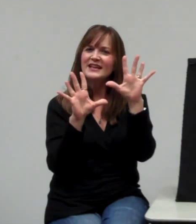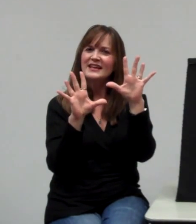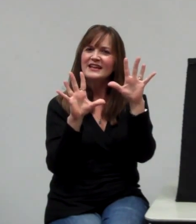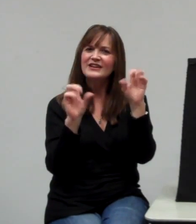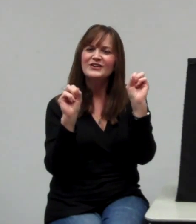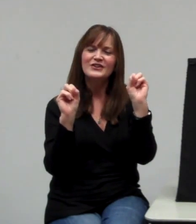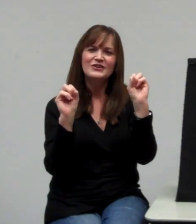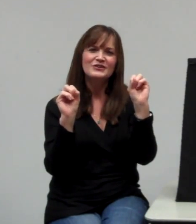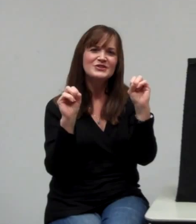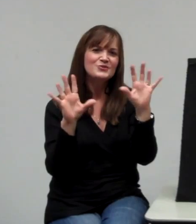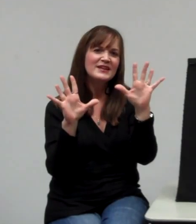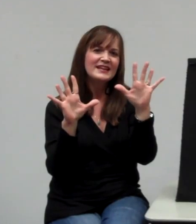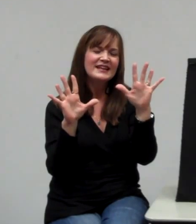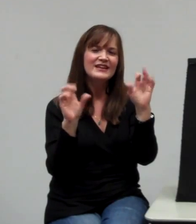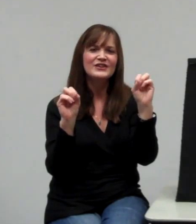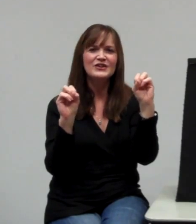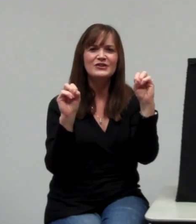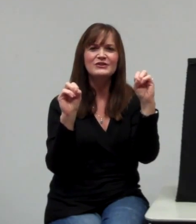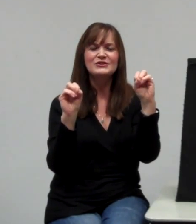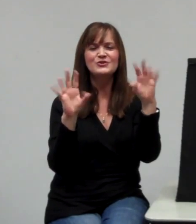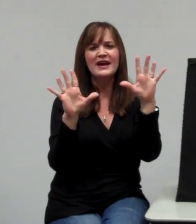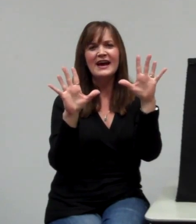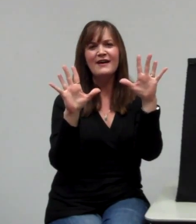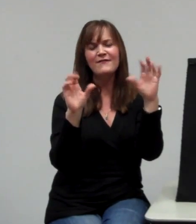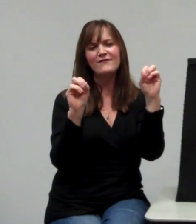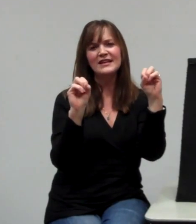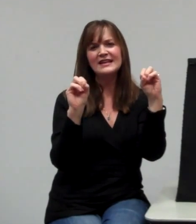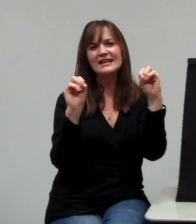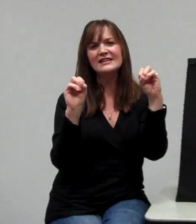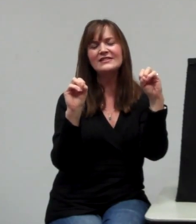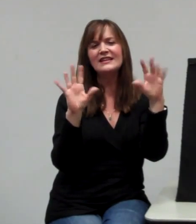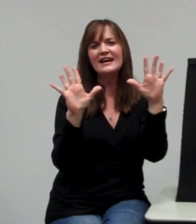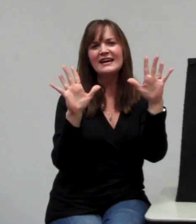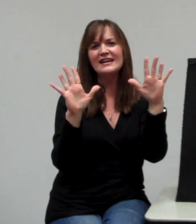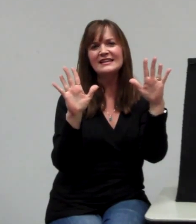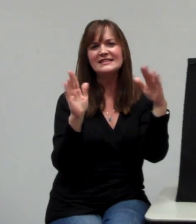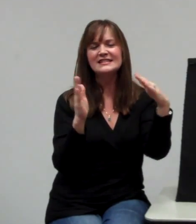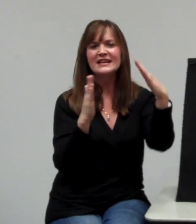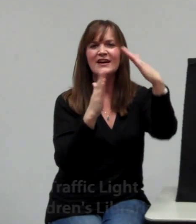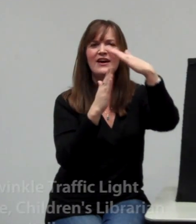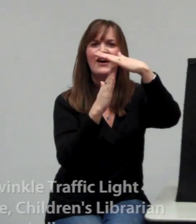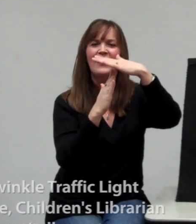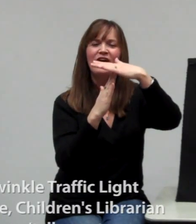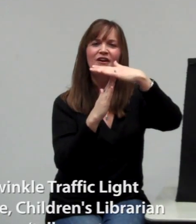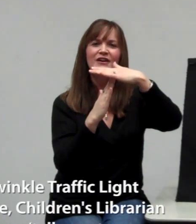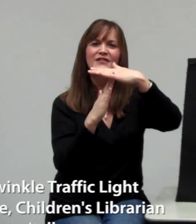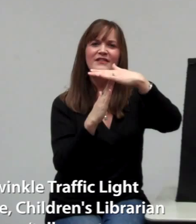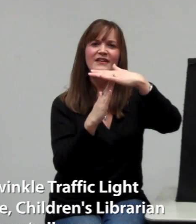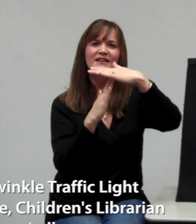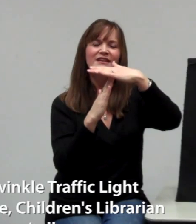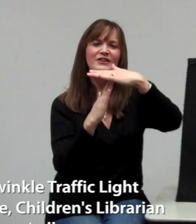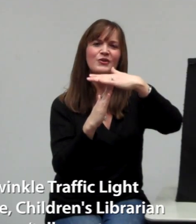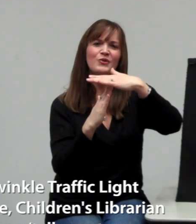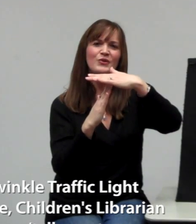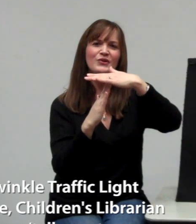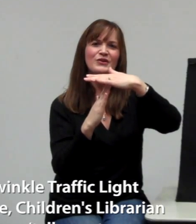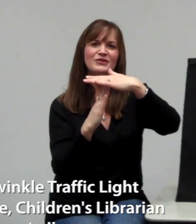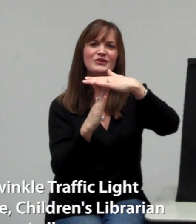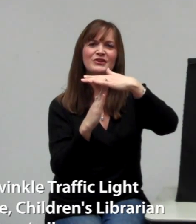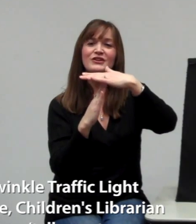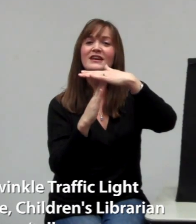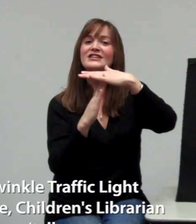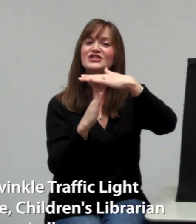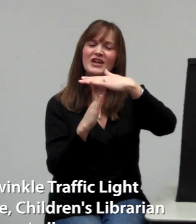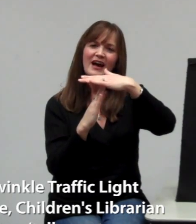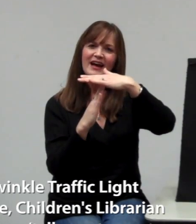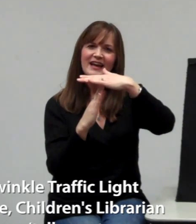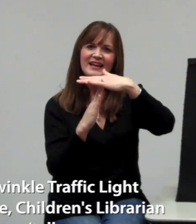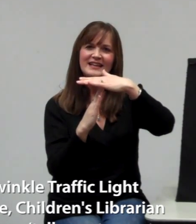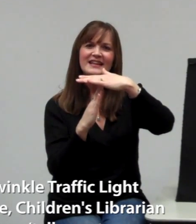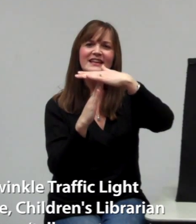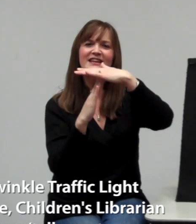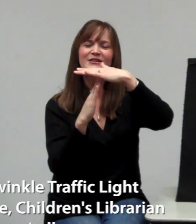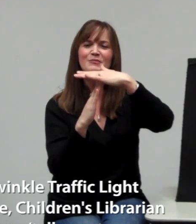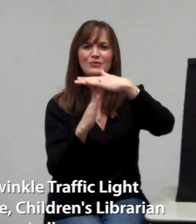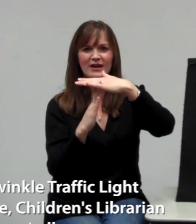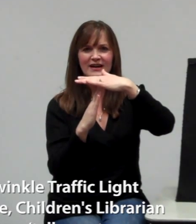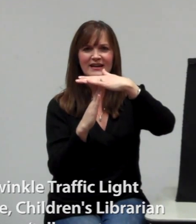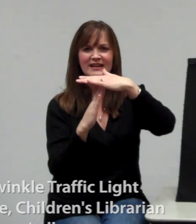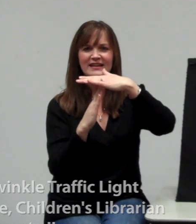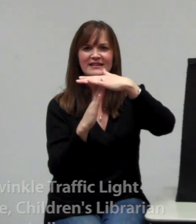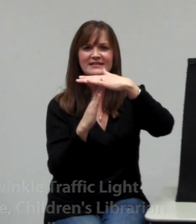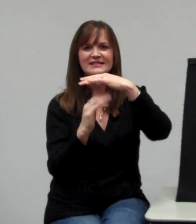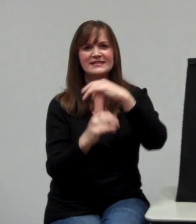Twinkle twinkle traffic light On the corner shining bright.